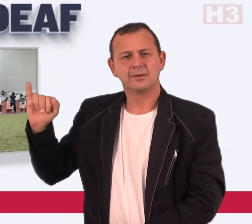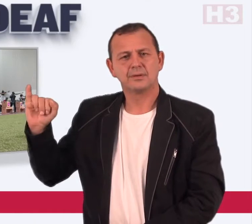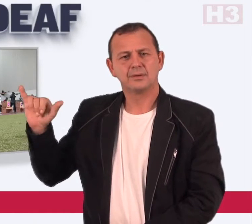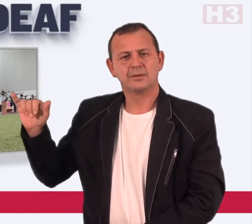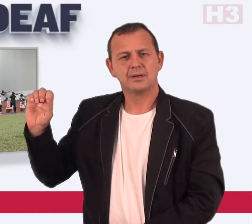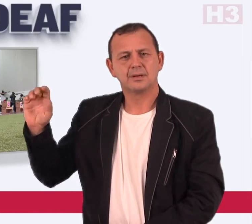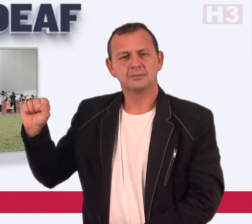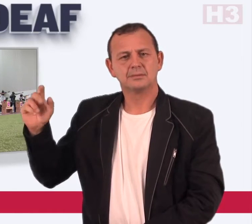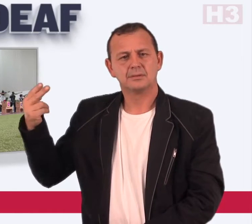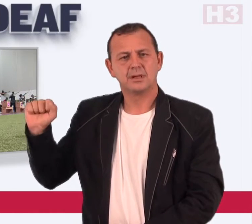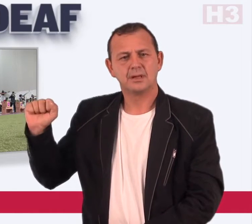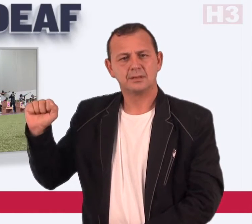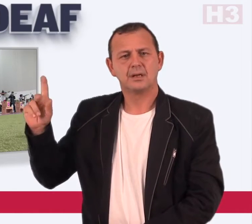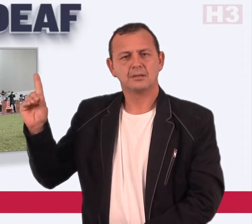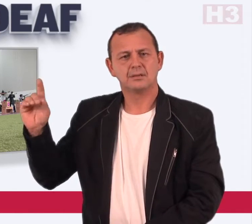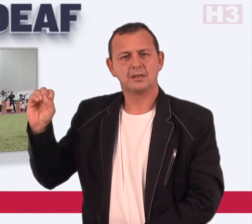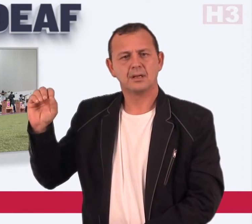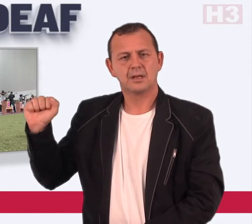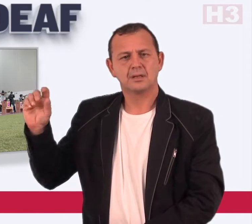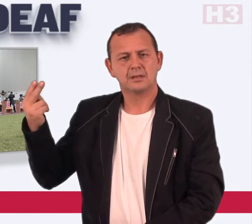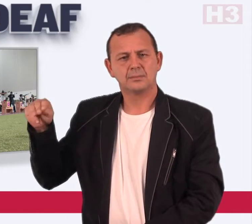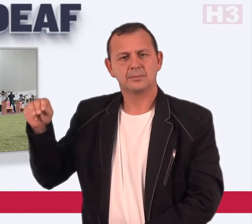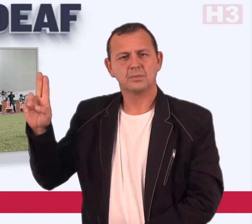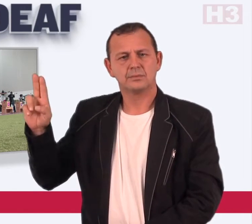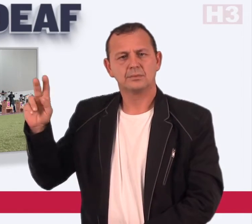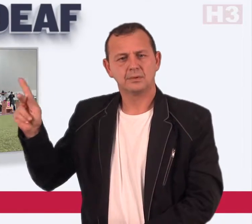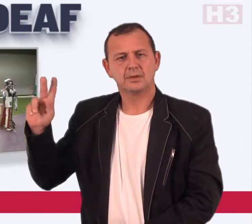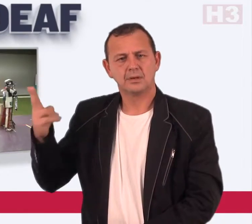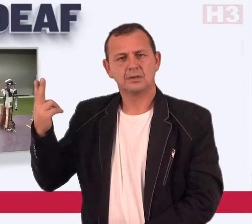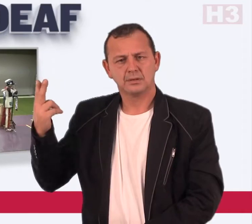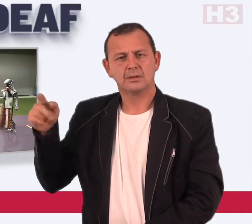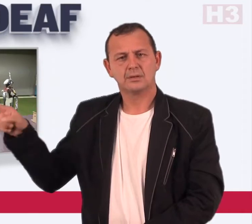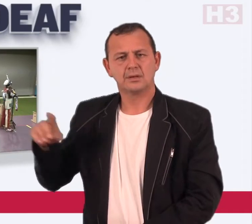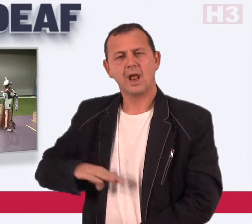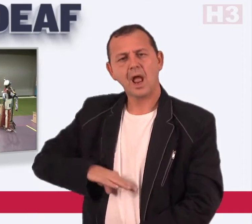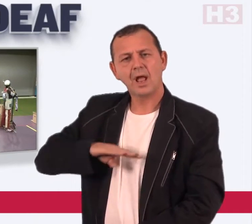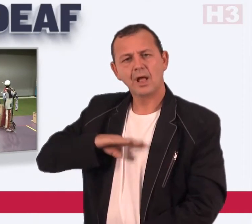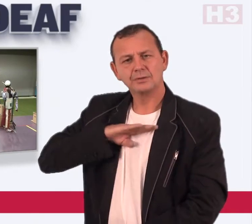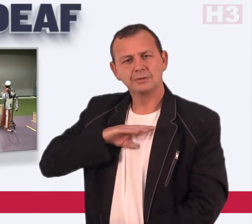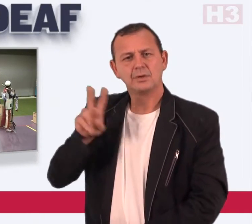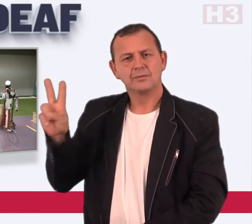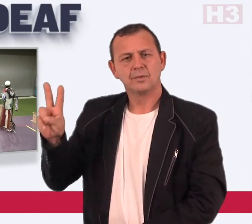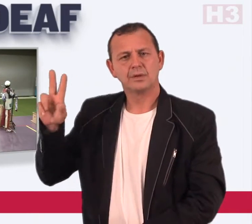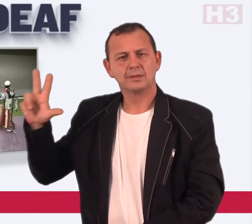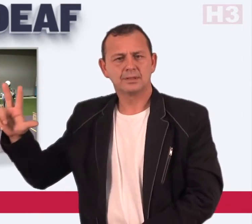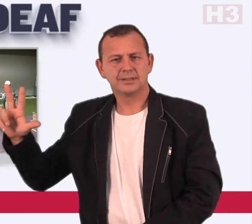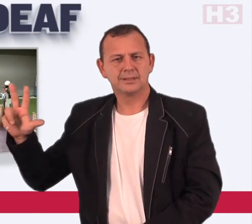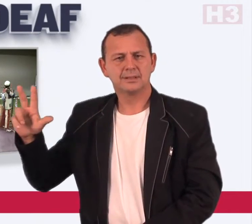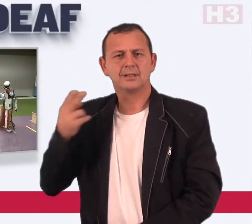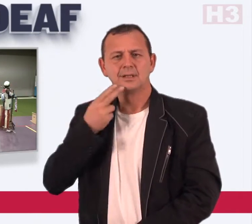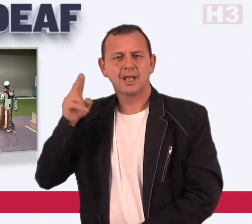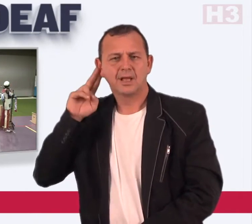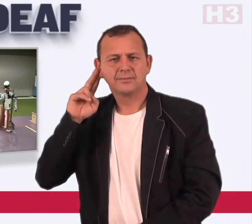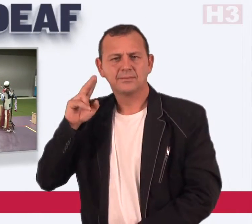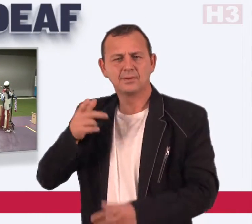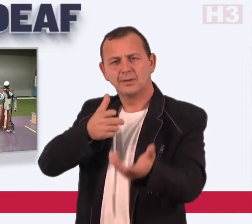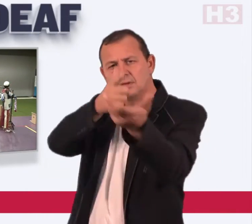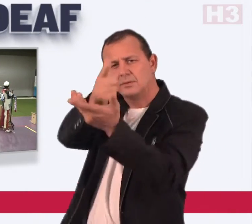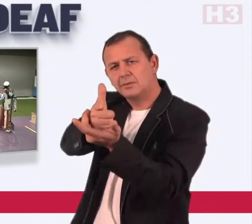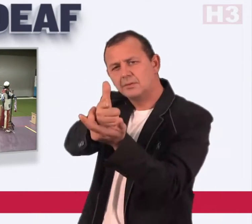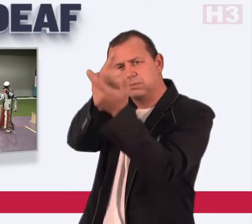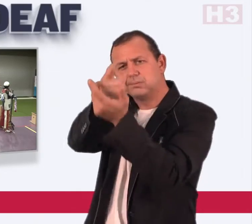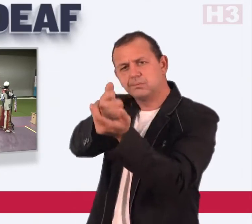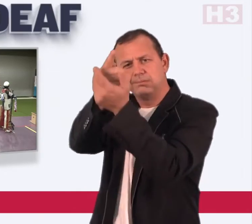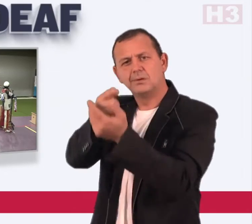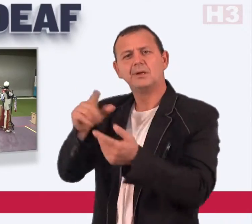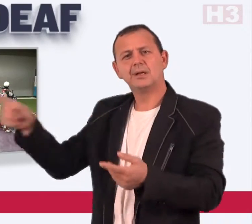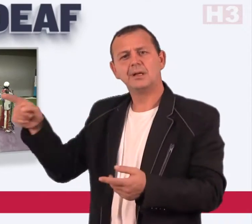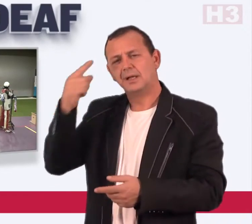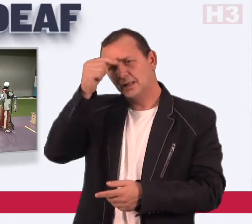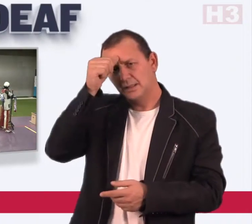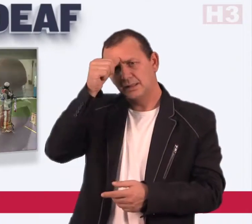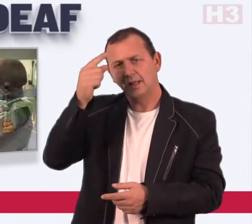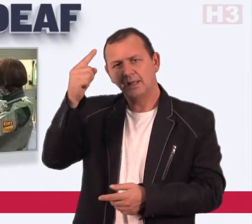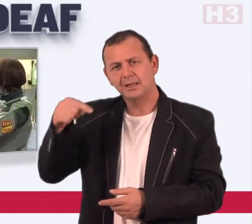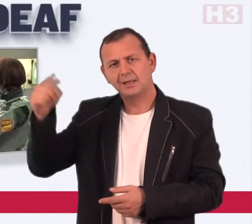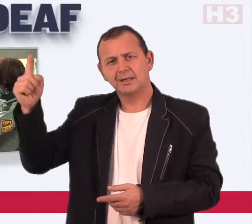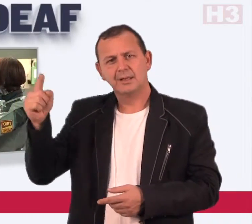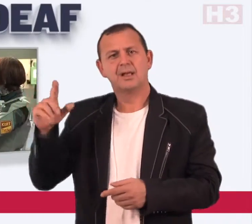Priyesha Deshmukh, a 23-year-old deaf shooter from India